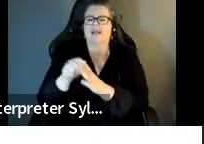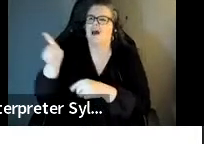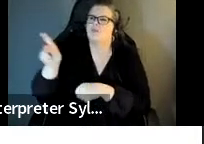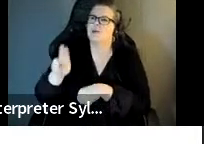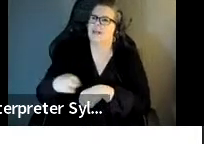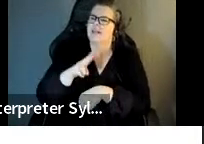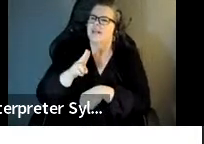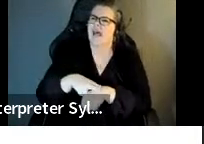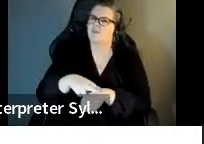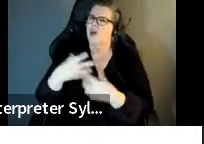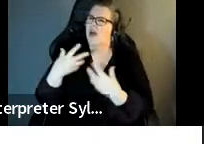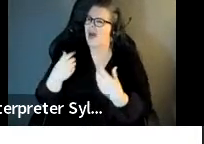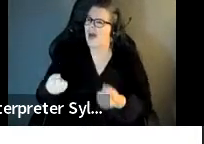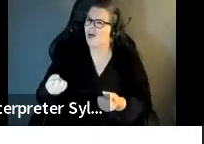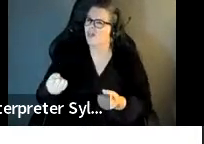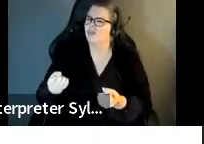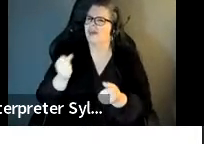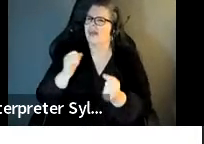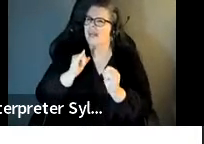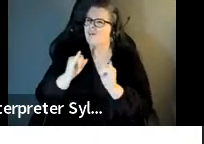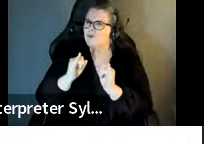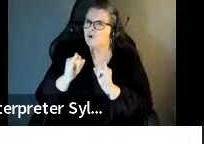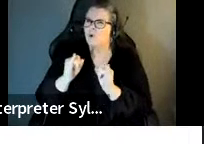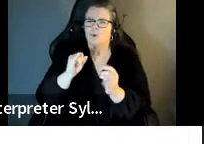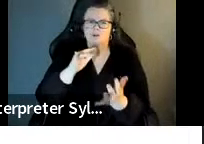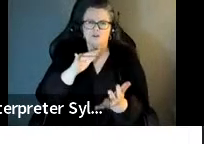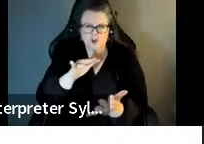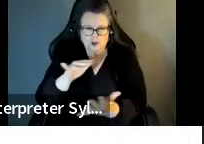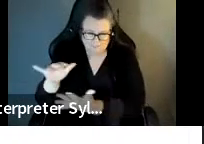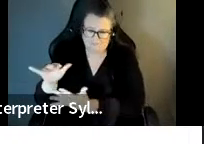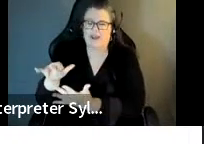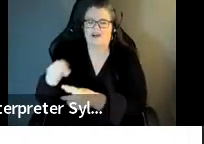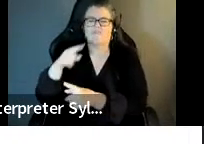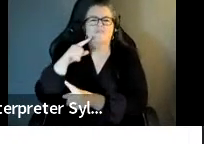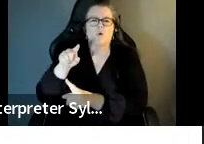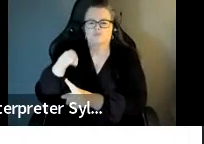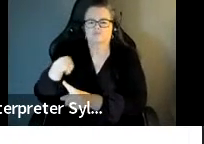Survey, which is the disability component of that survey, which actually shows percentages